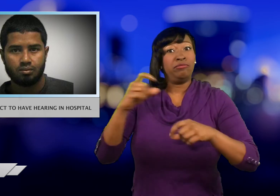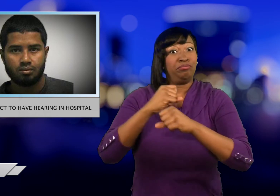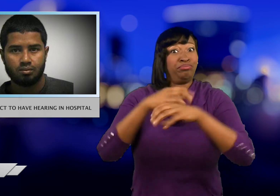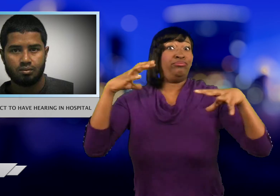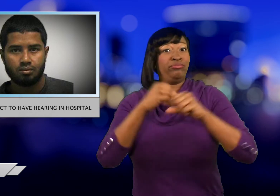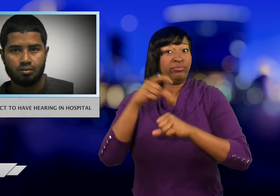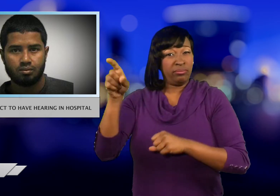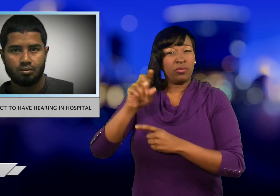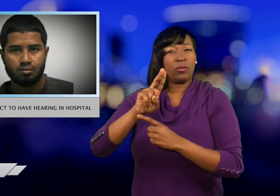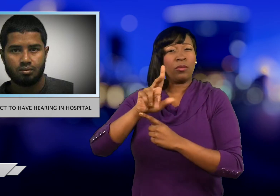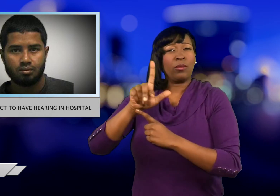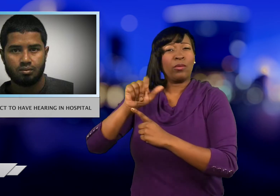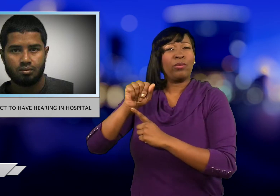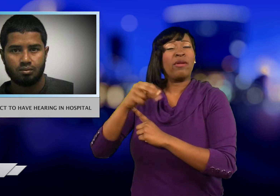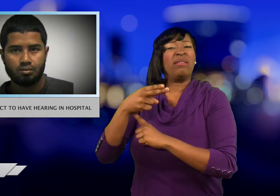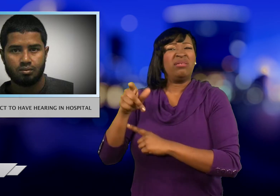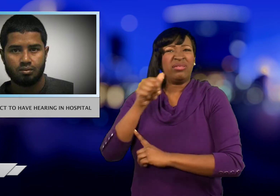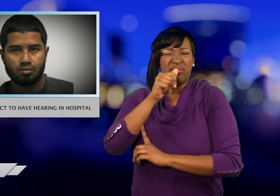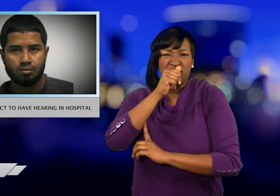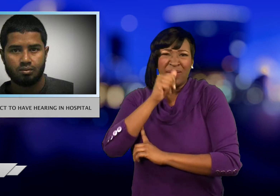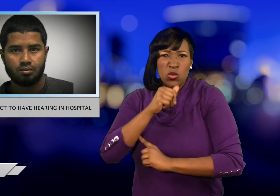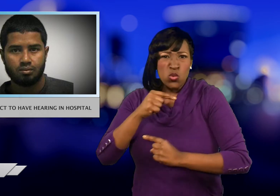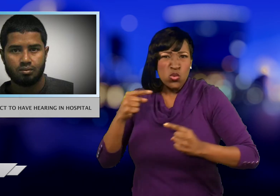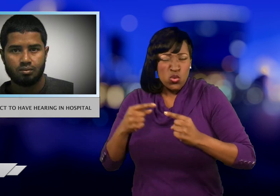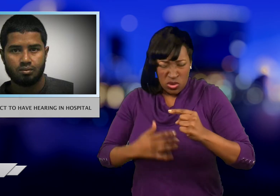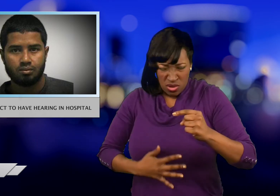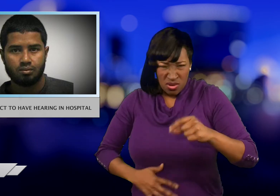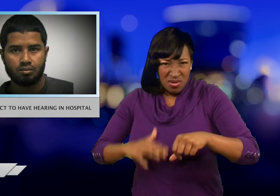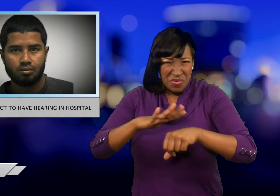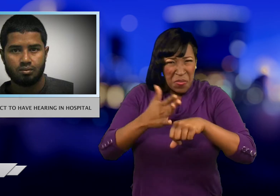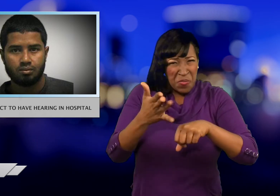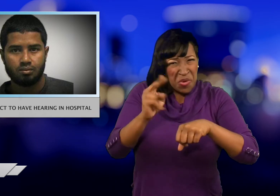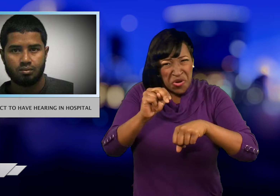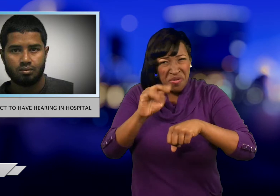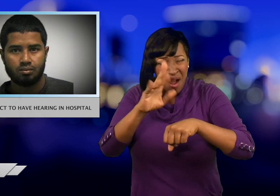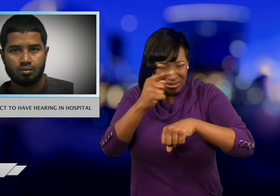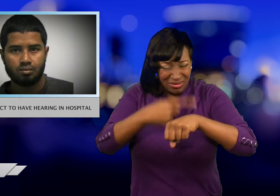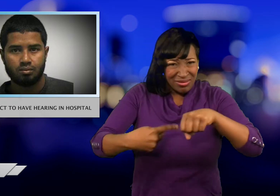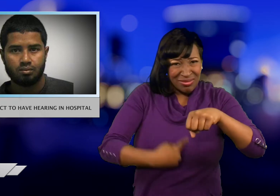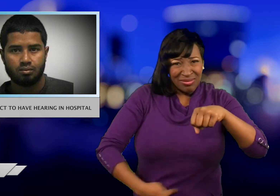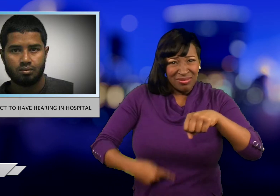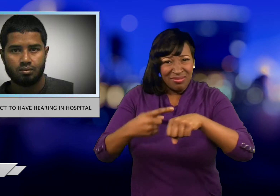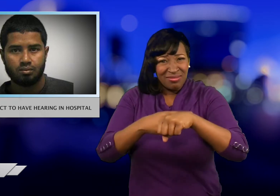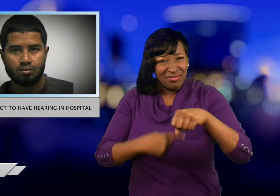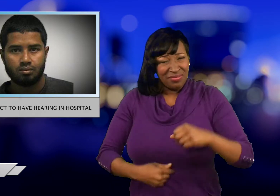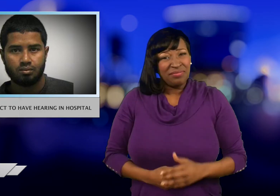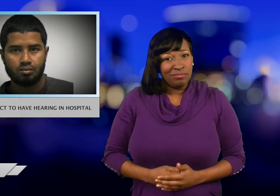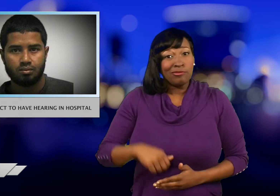Ullah suffered burns and cuts in the blast.